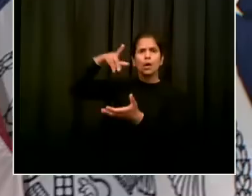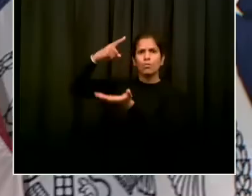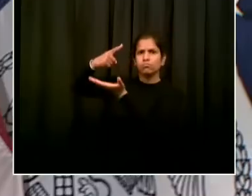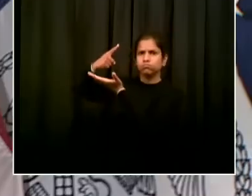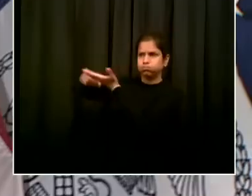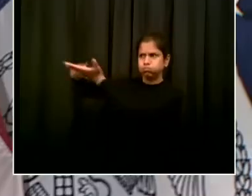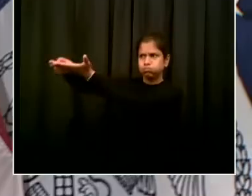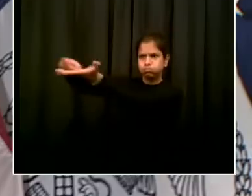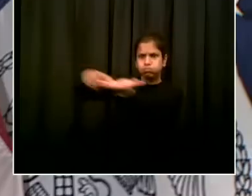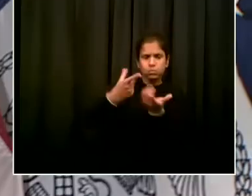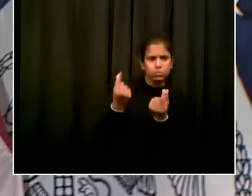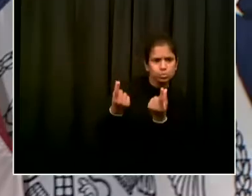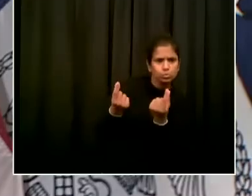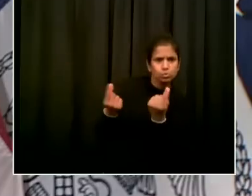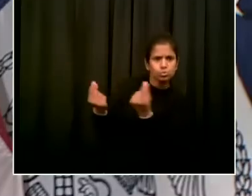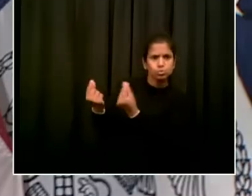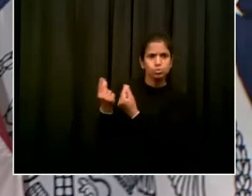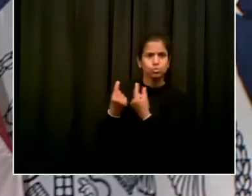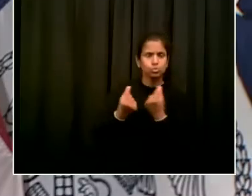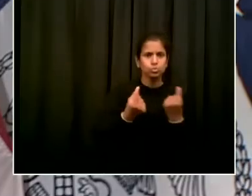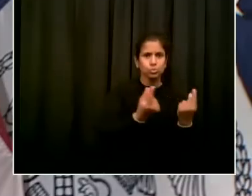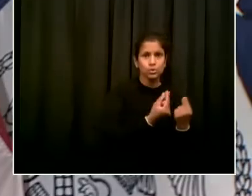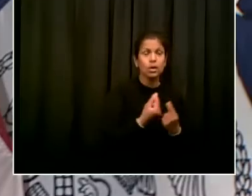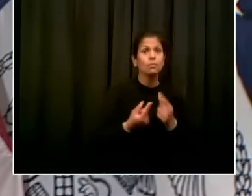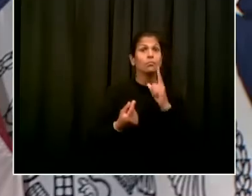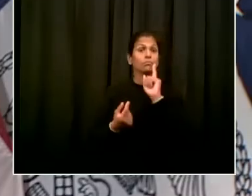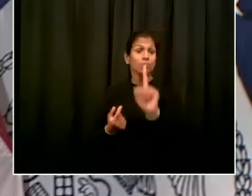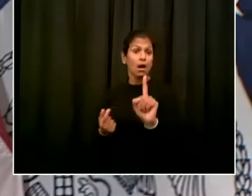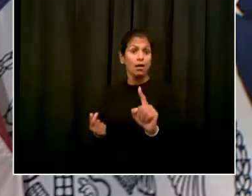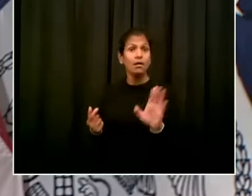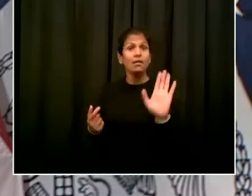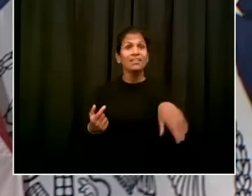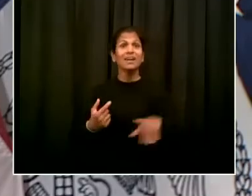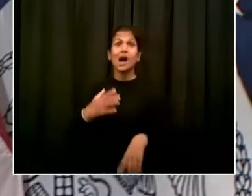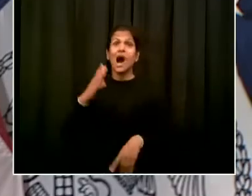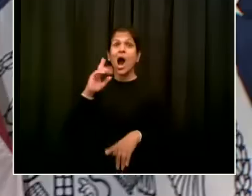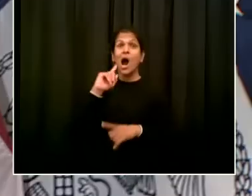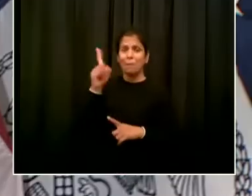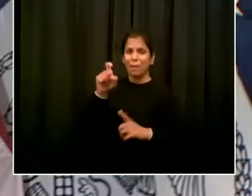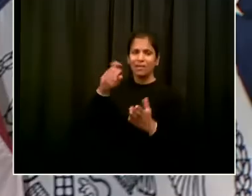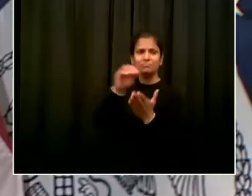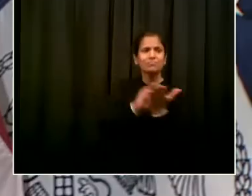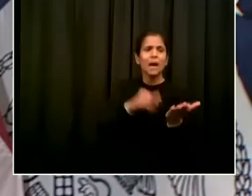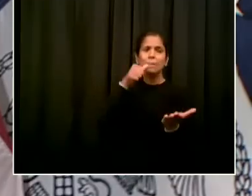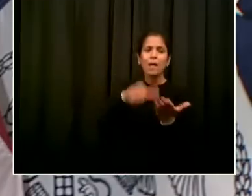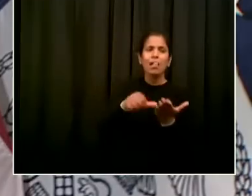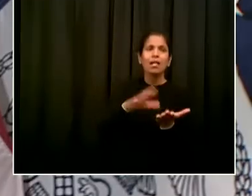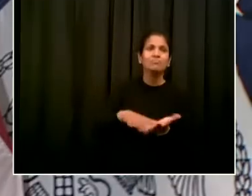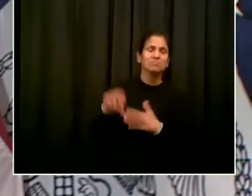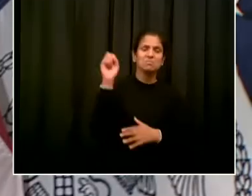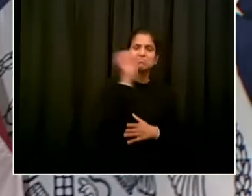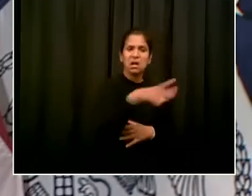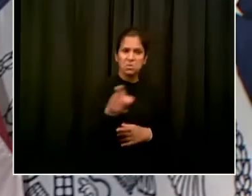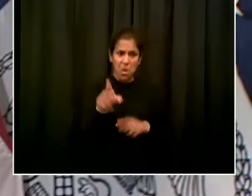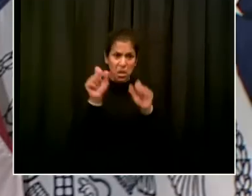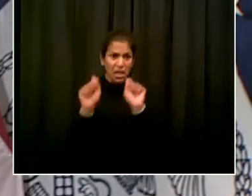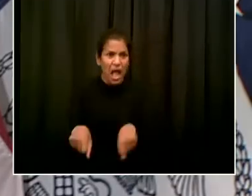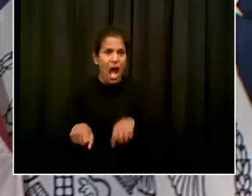CAN VOTE BY MAIL IF THAT IS THE PREFERENCE, SO WE KNOW THAT TO THE FALLBACK AND